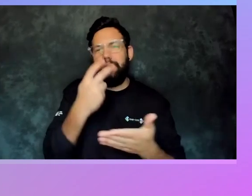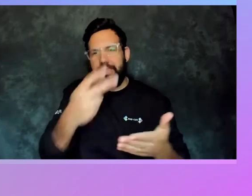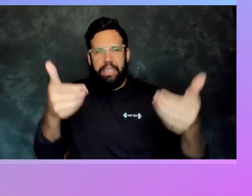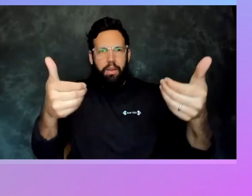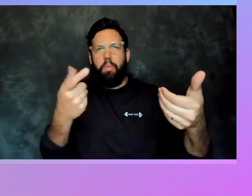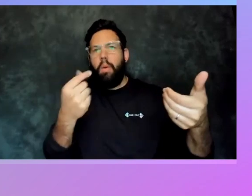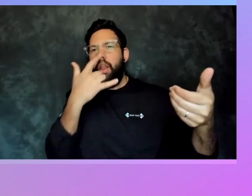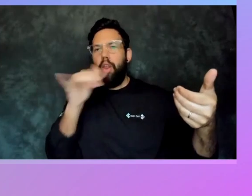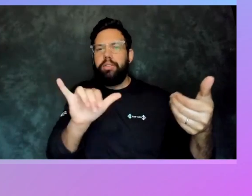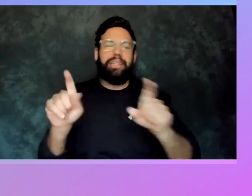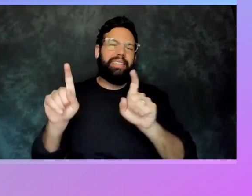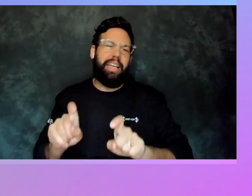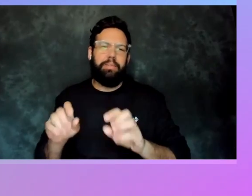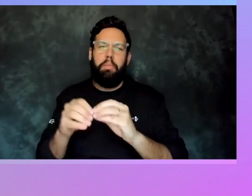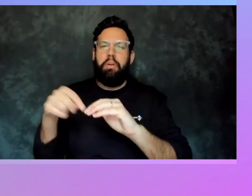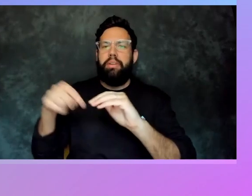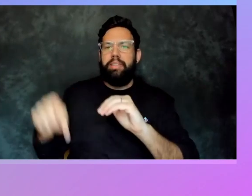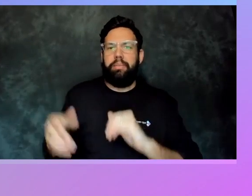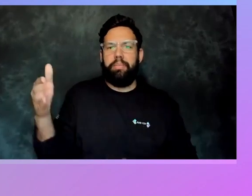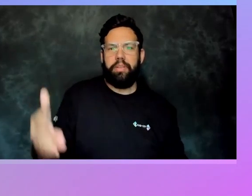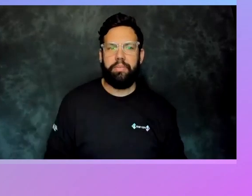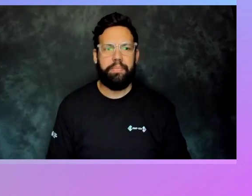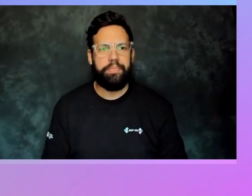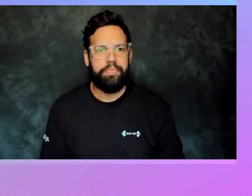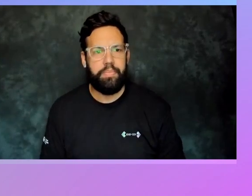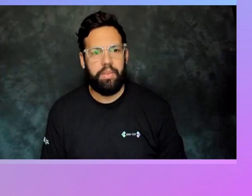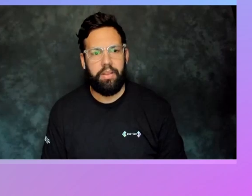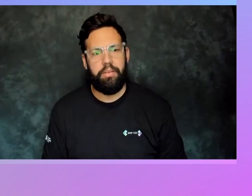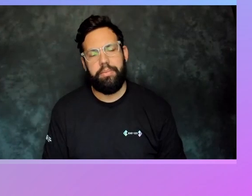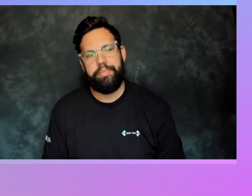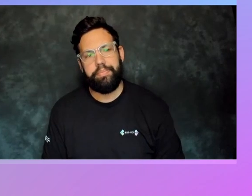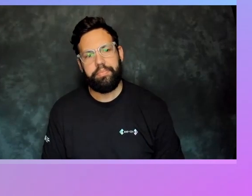page had -- this is data from an automated accessibility checker. If we start to consider gradients, text on